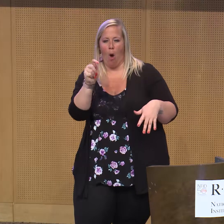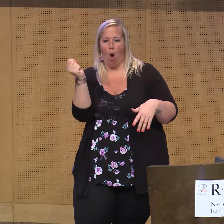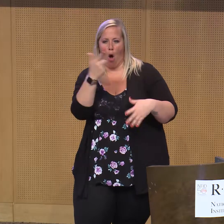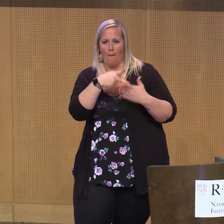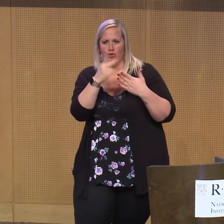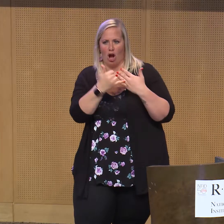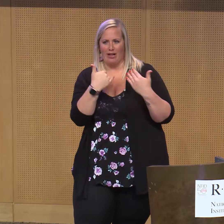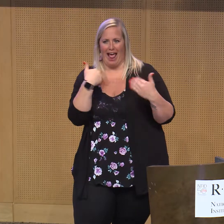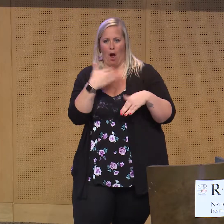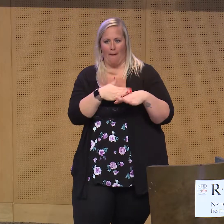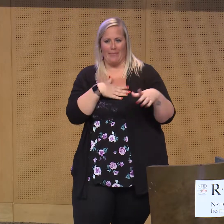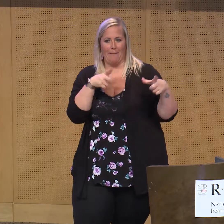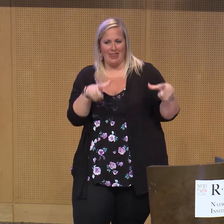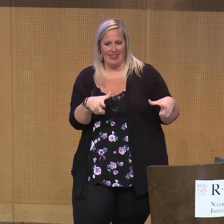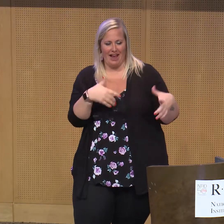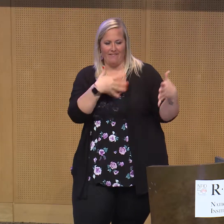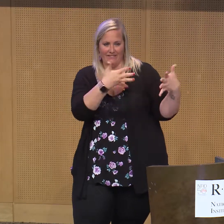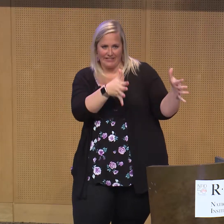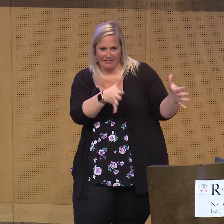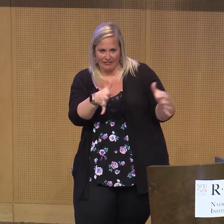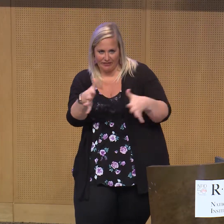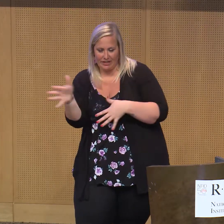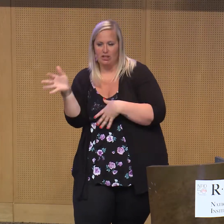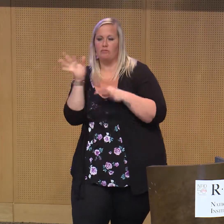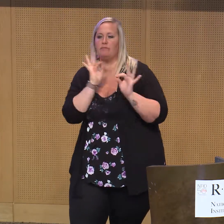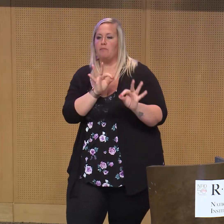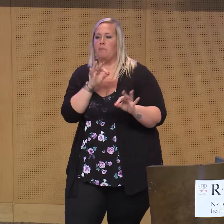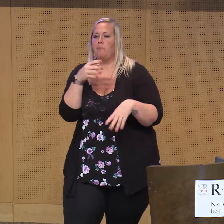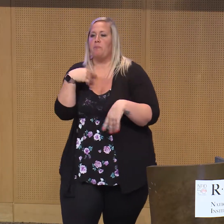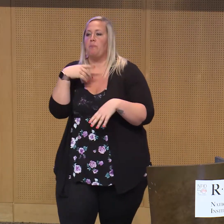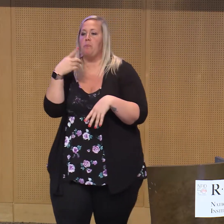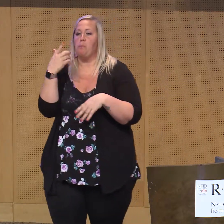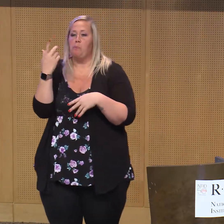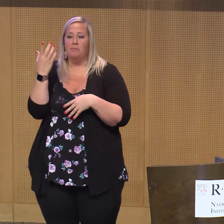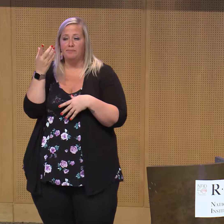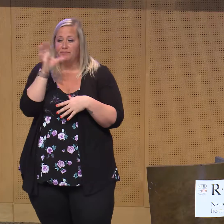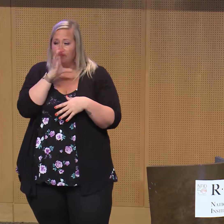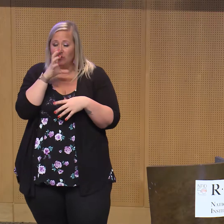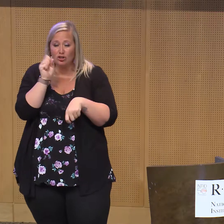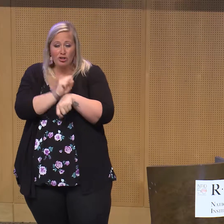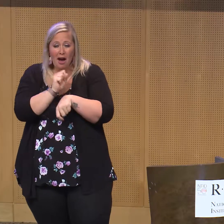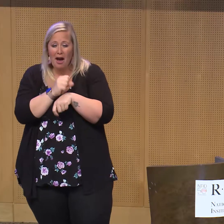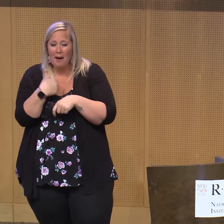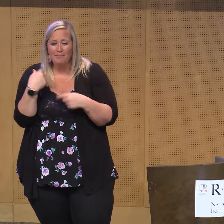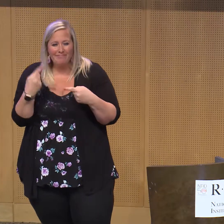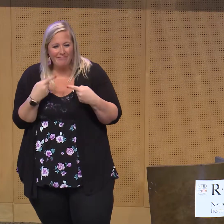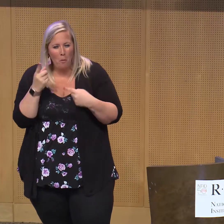I wanted to stop freelancing. I wanted to complete all the projects that I had in the queue for my side job,